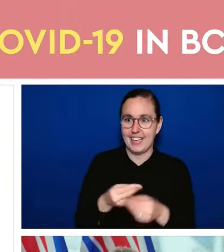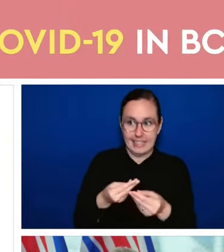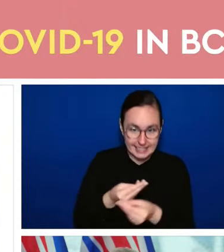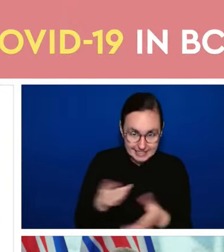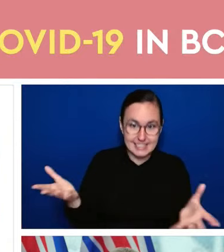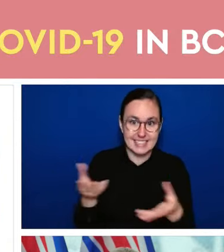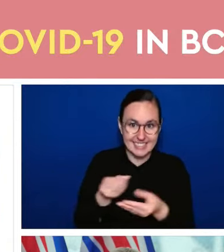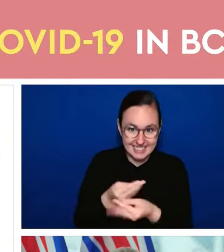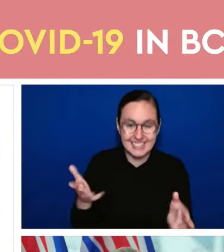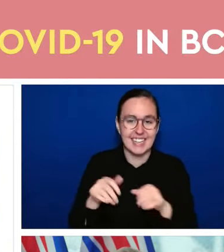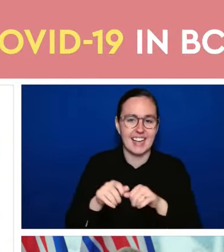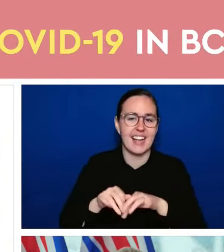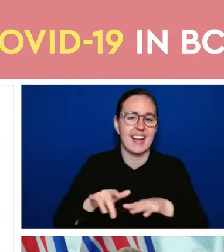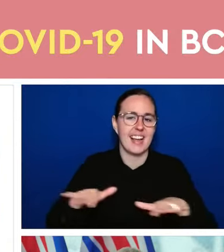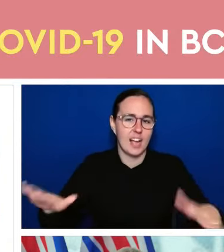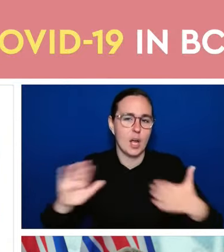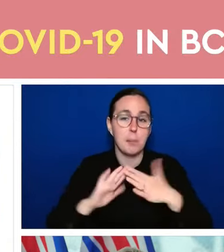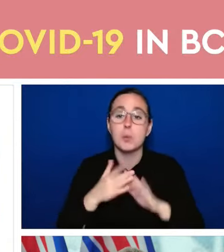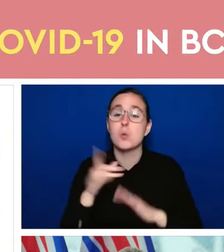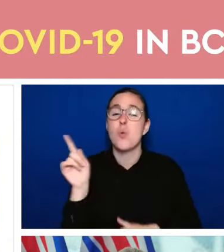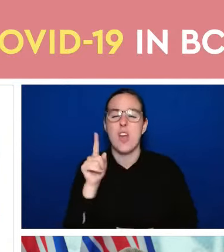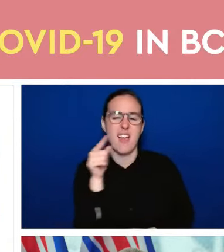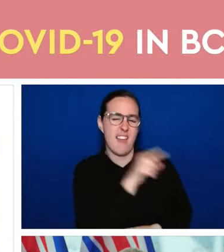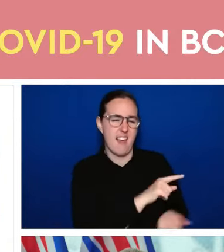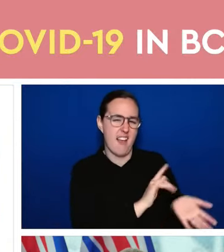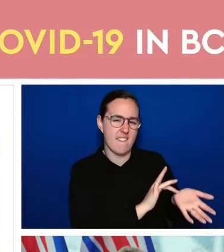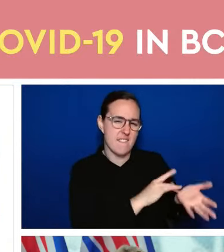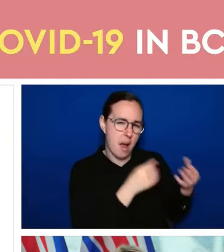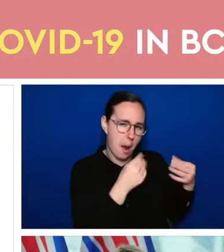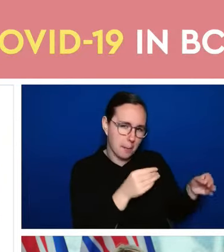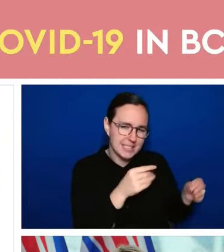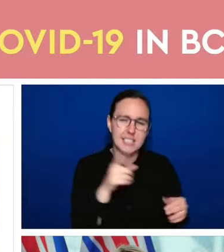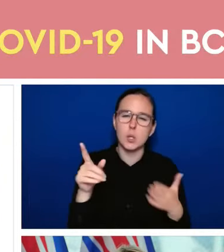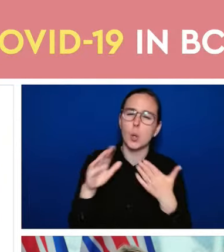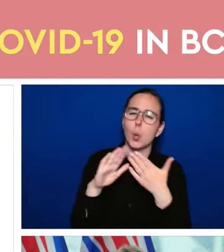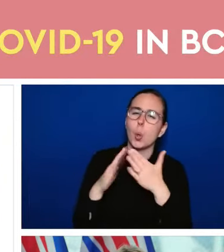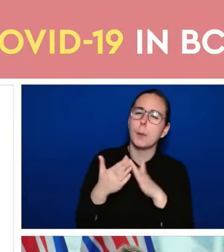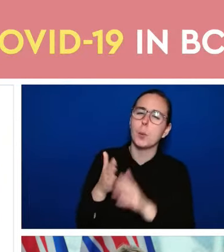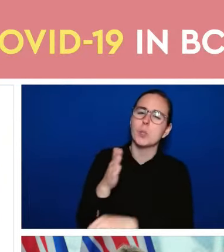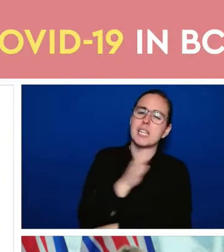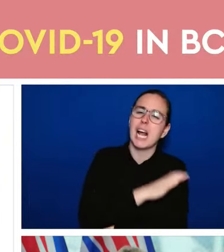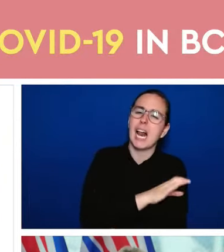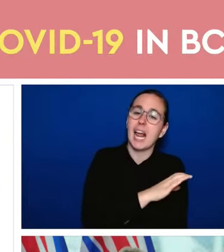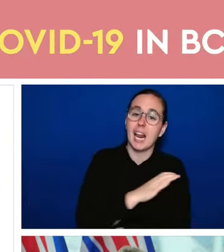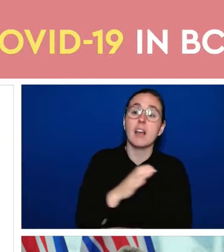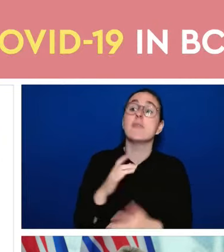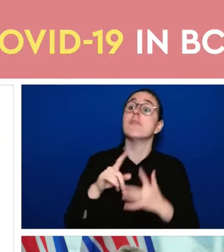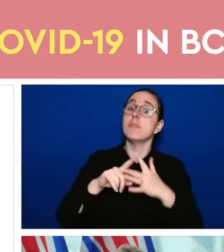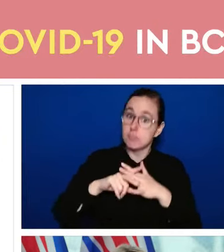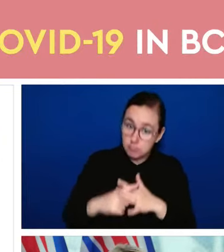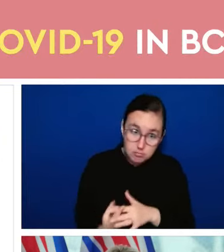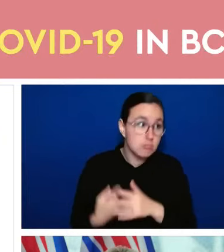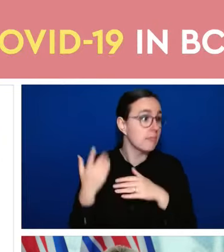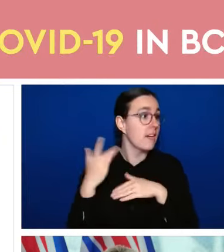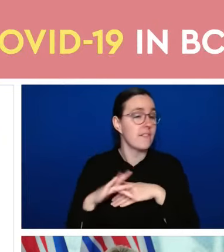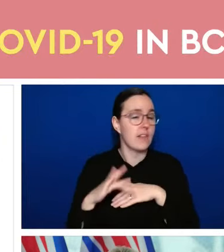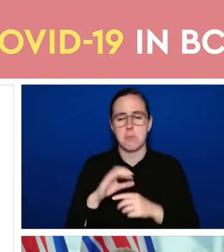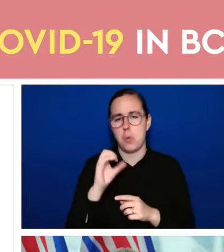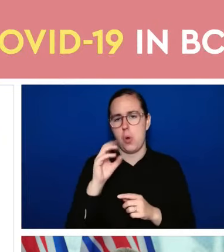using communication X. by the- October eleventh. Again this